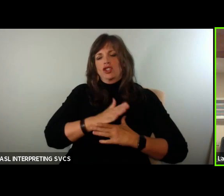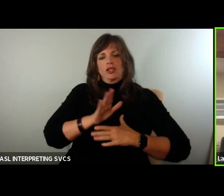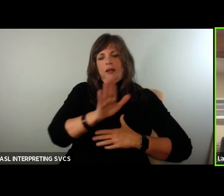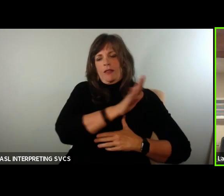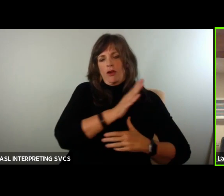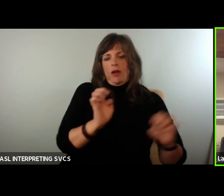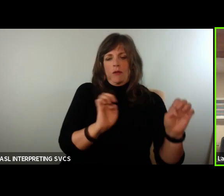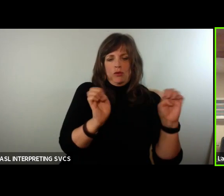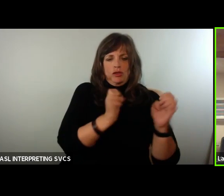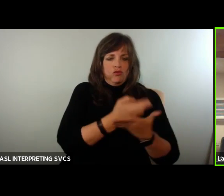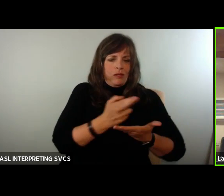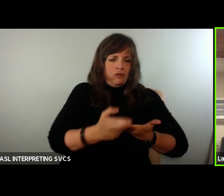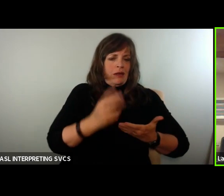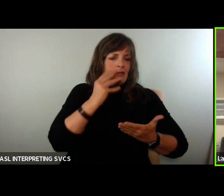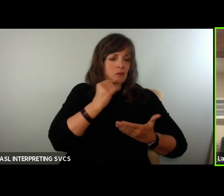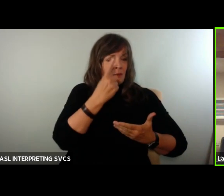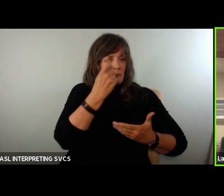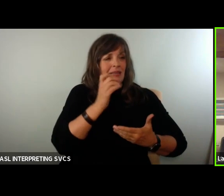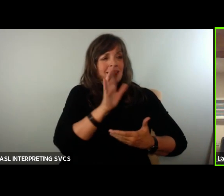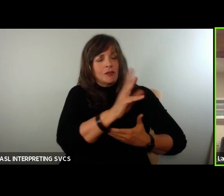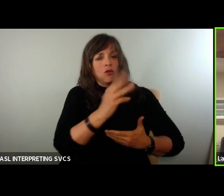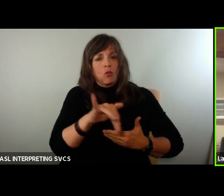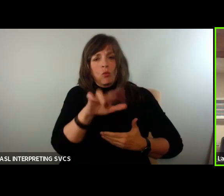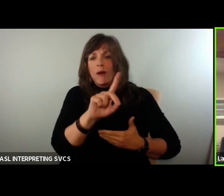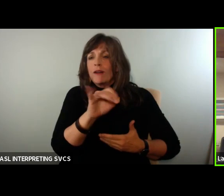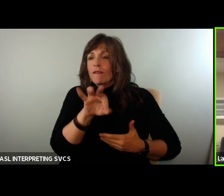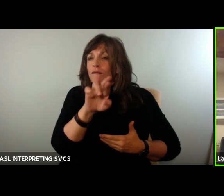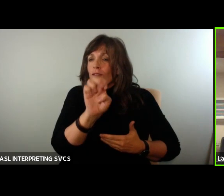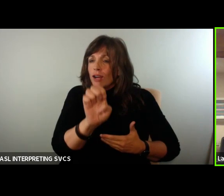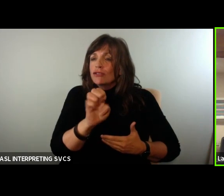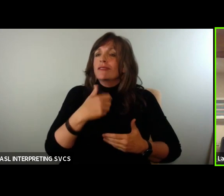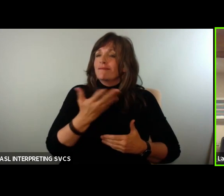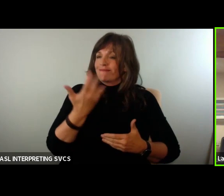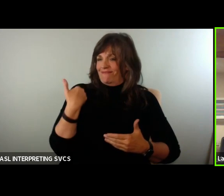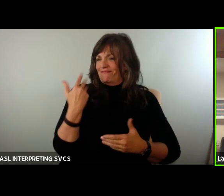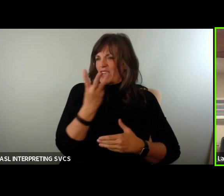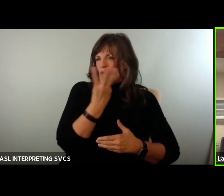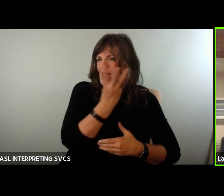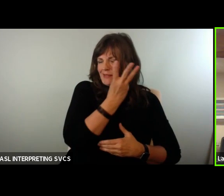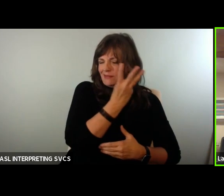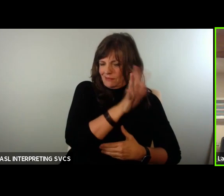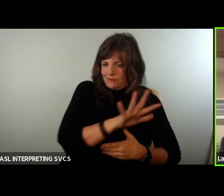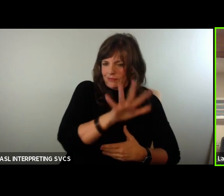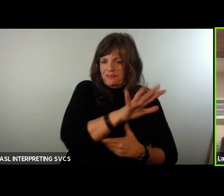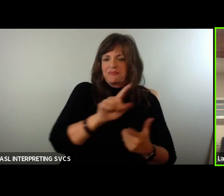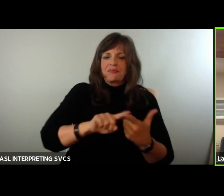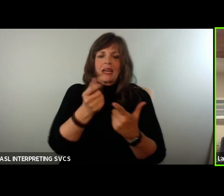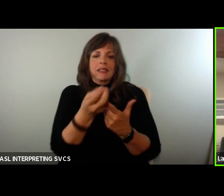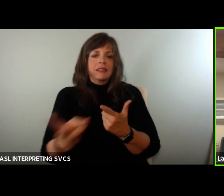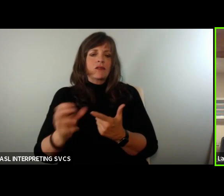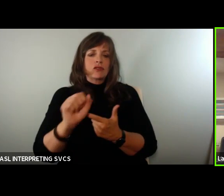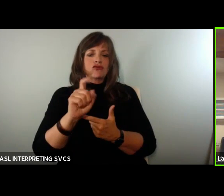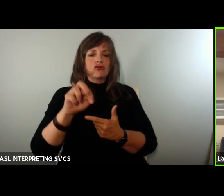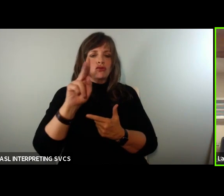as a result of the wildfires that happened out west. Several people from Starkweather & Shepley Insurance Brokerage